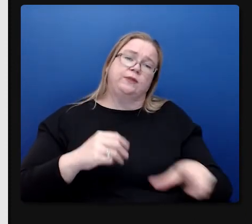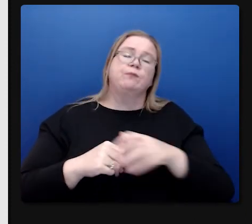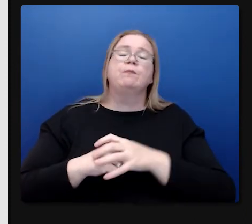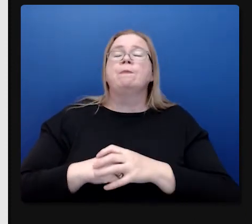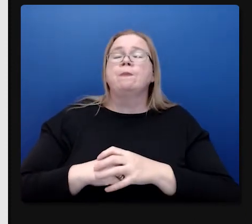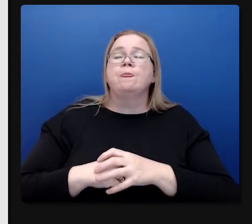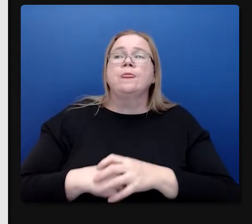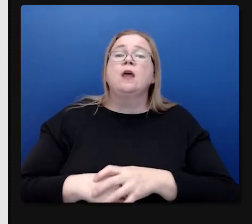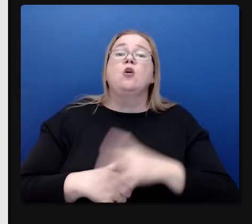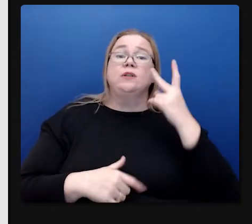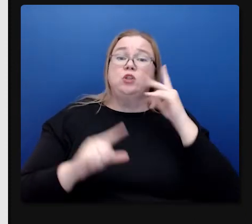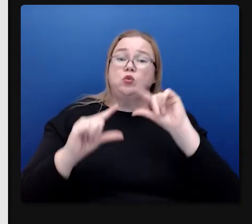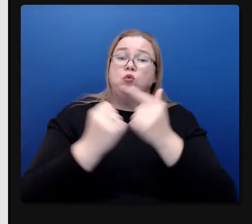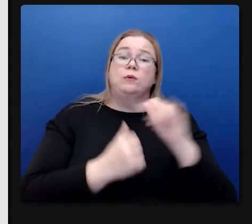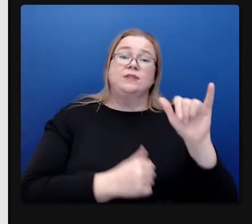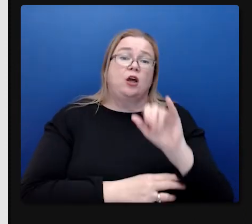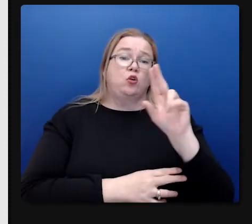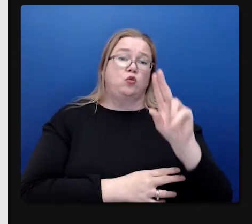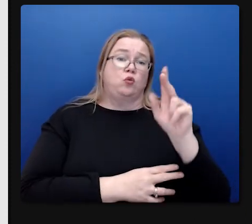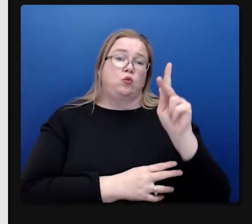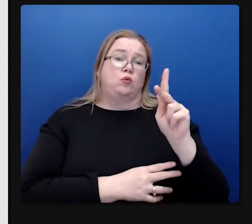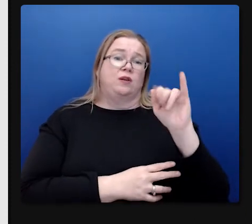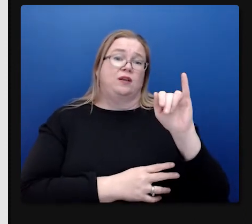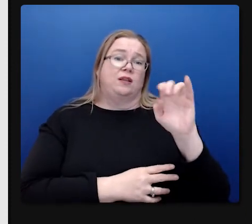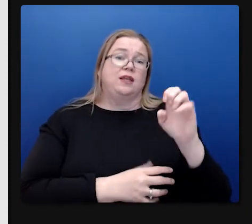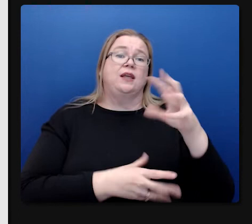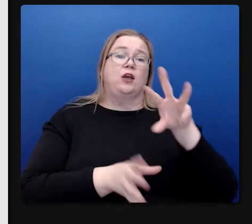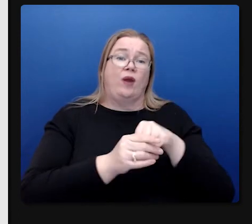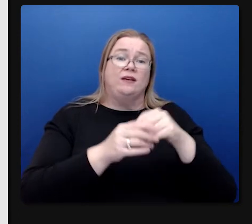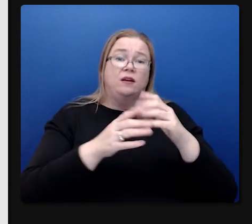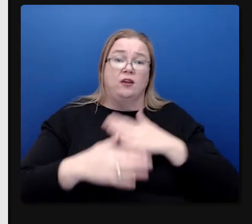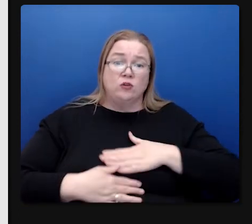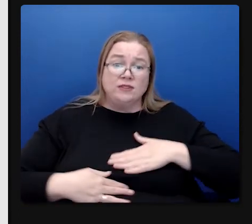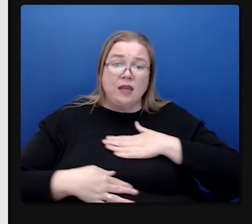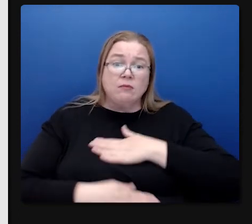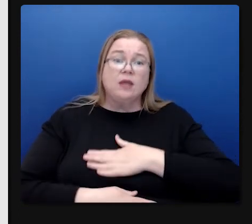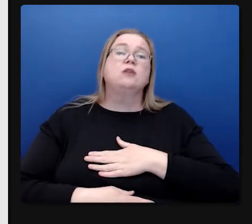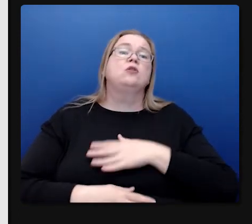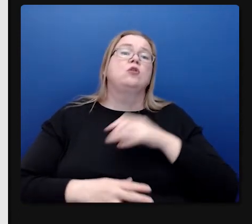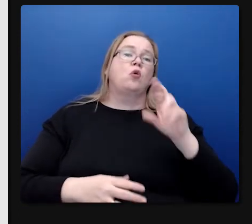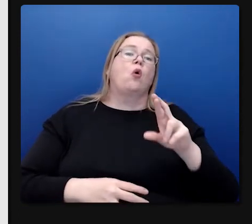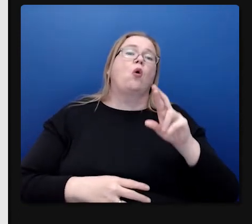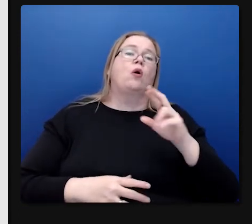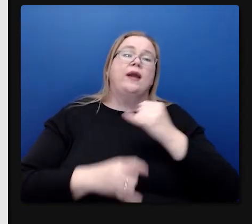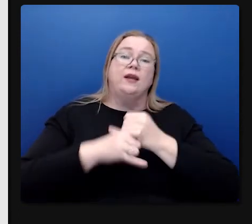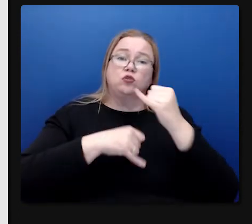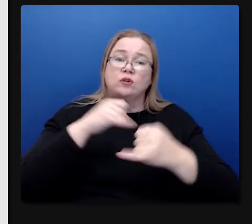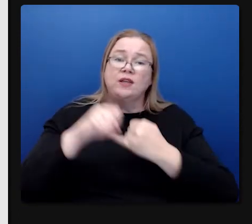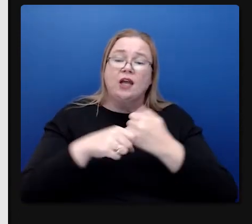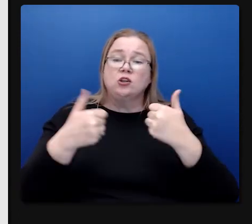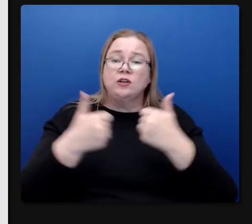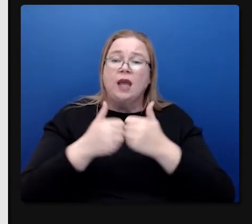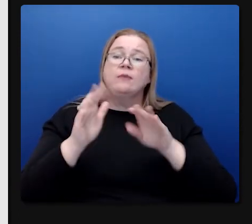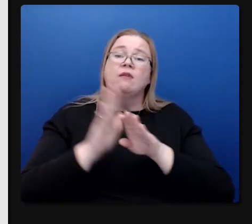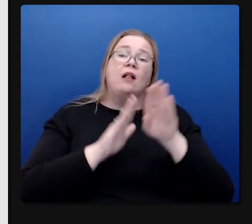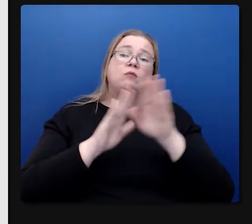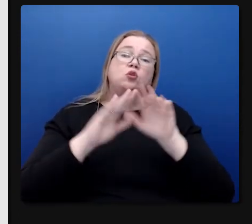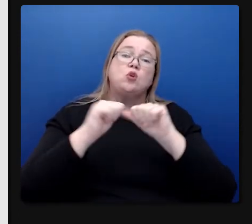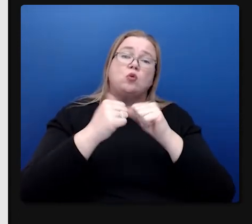You can see groups like UK Interactive Entertainment or the International Game Developers Association